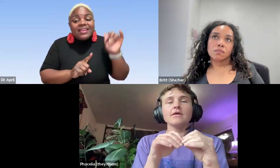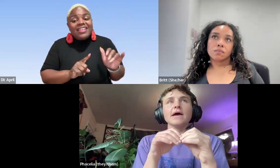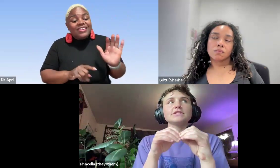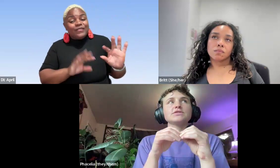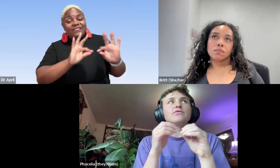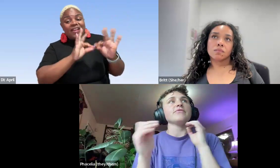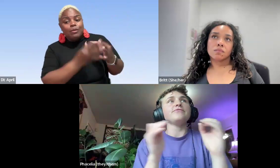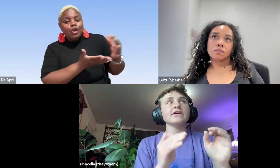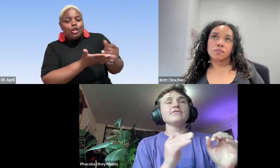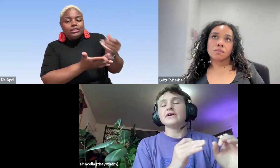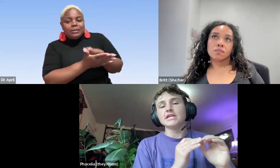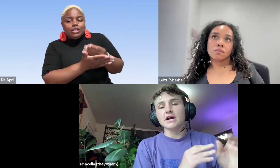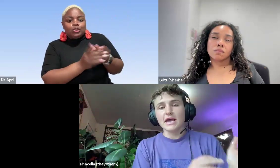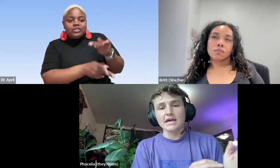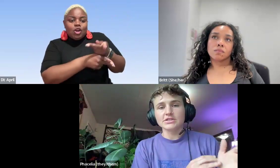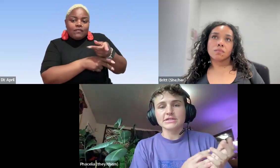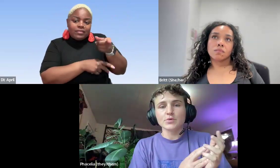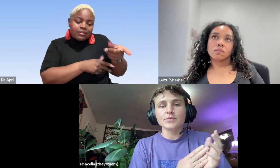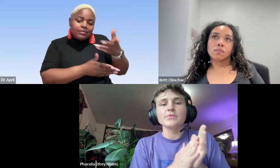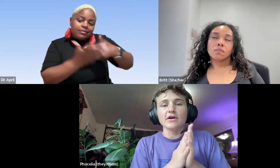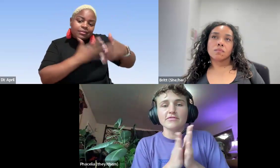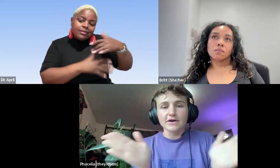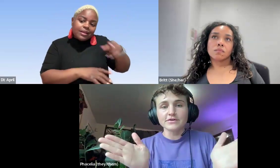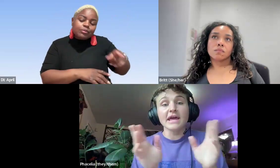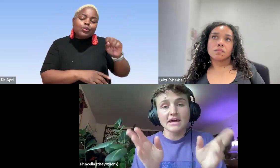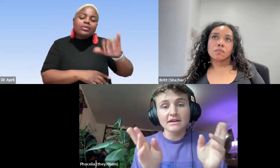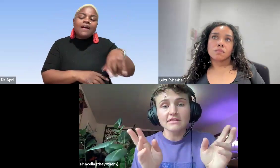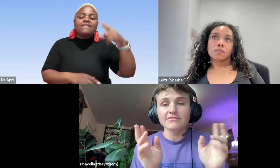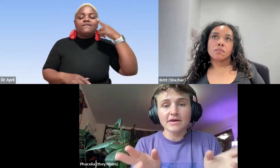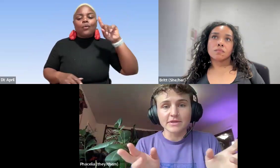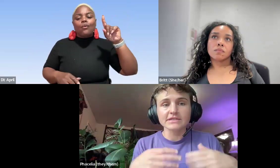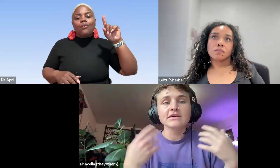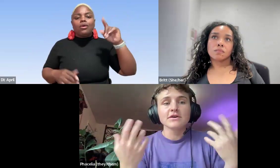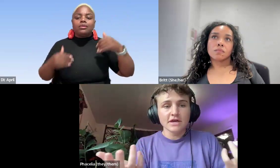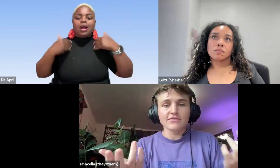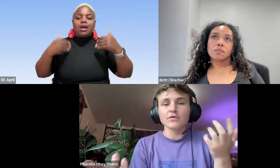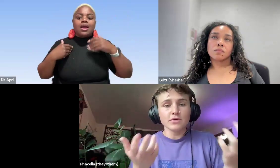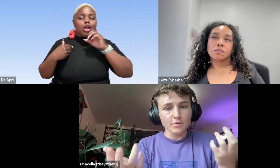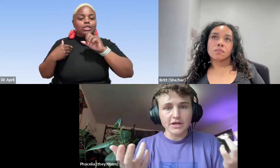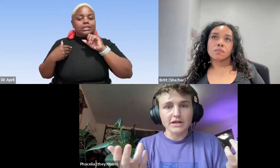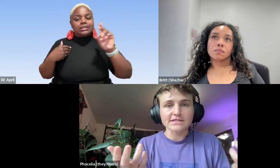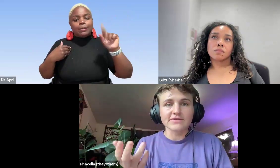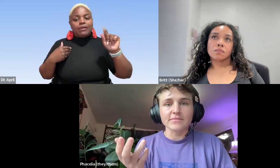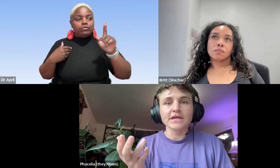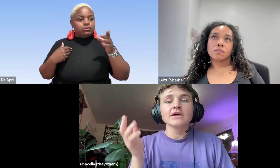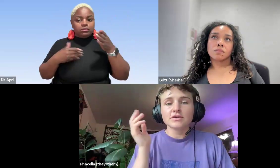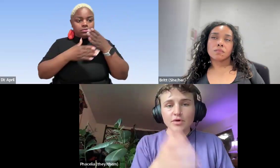Um, and so from a very, very young age, disabled people are funneled, and their families, and if you're a working-class family,